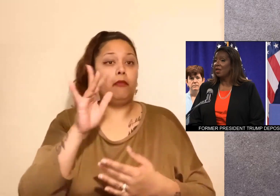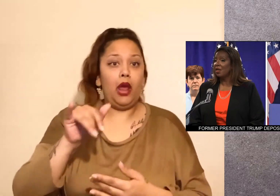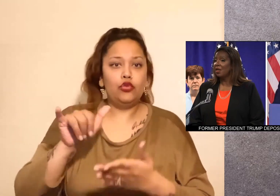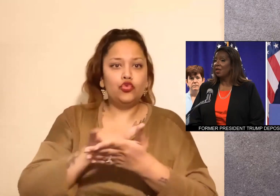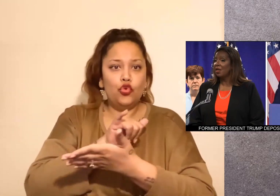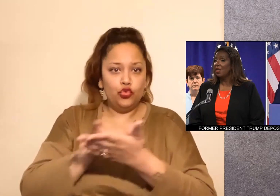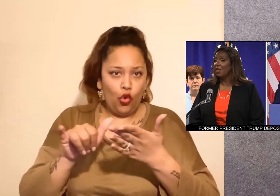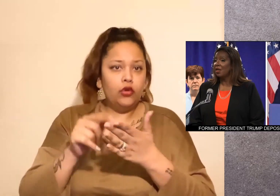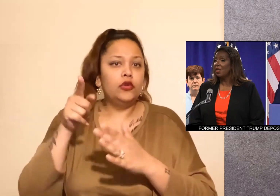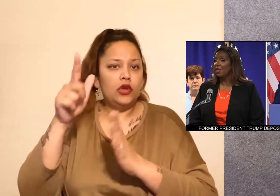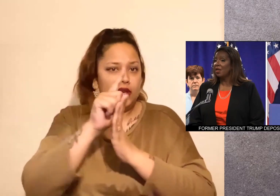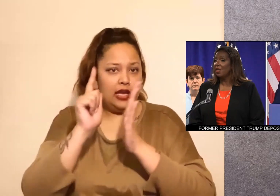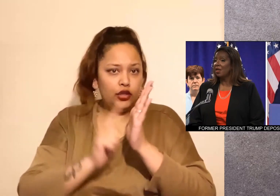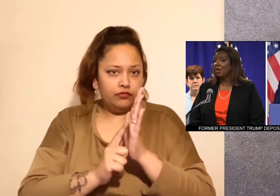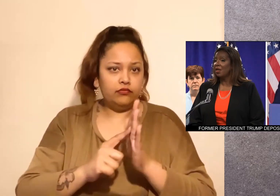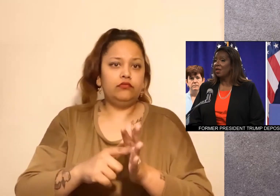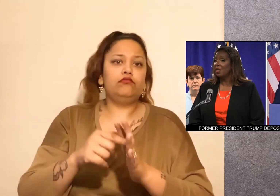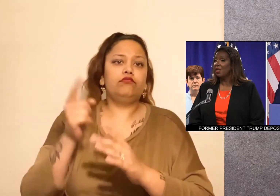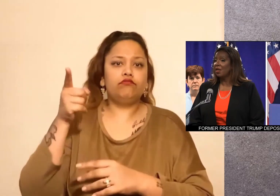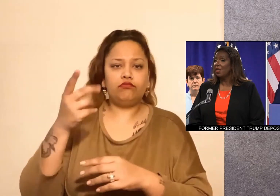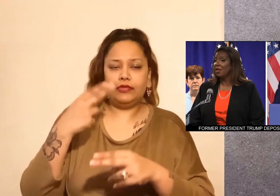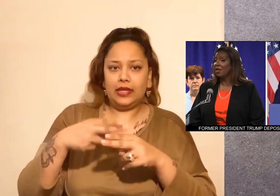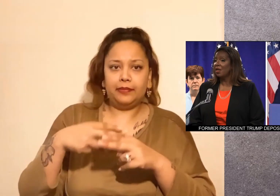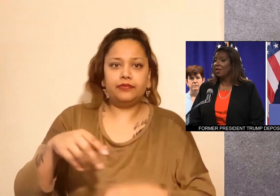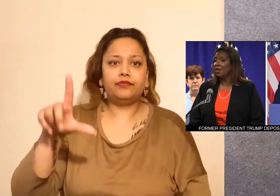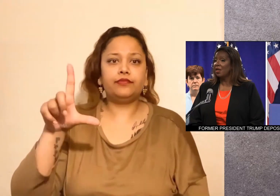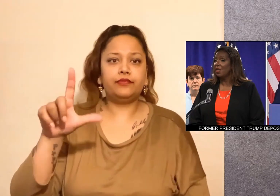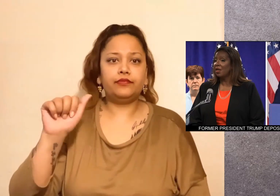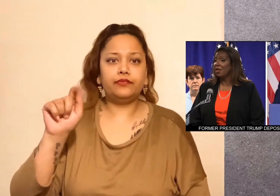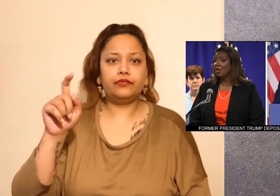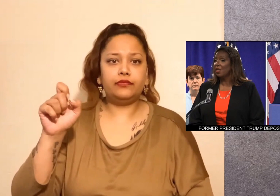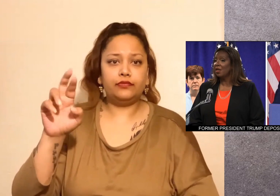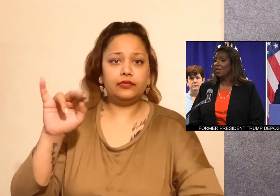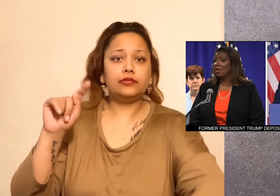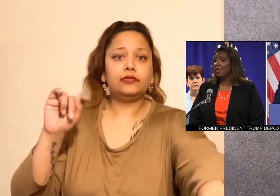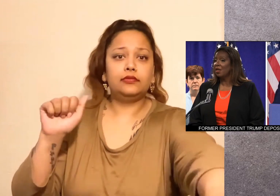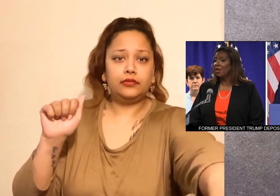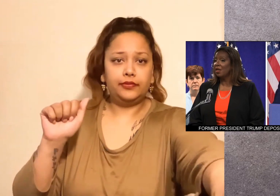brought on by New York Attorney General Leticia James last year